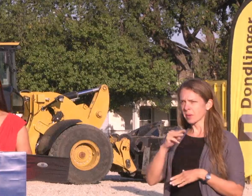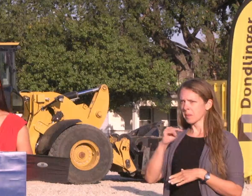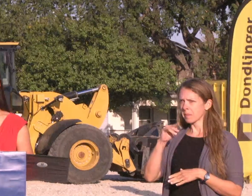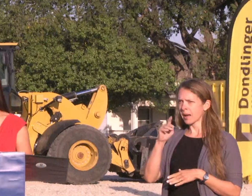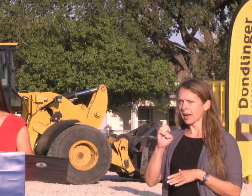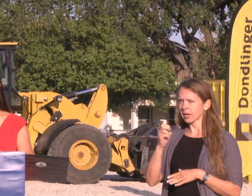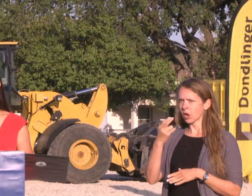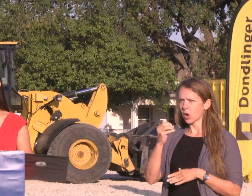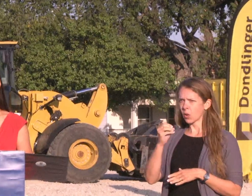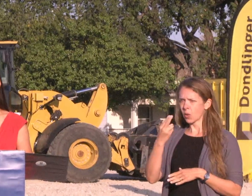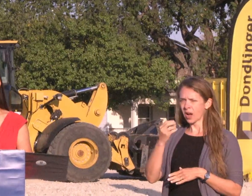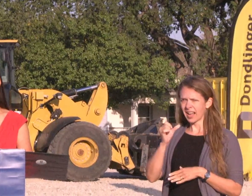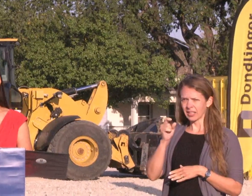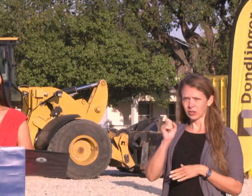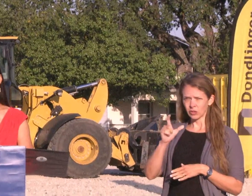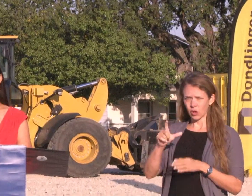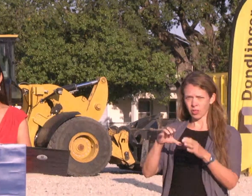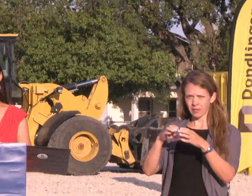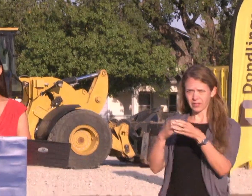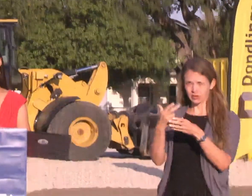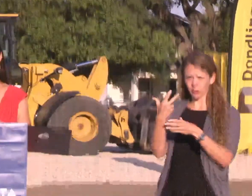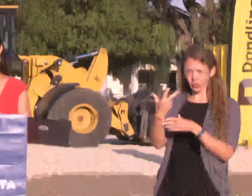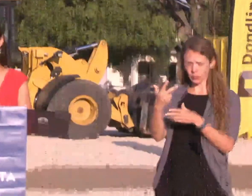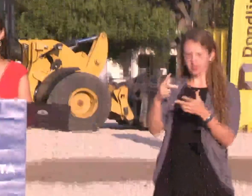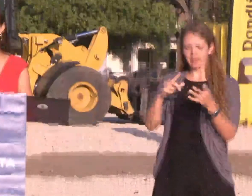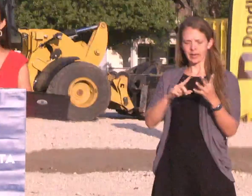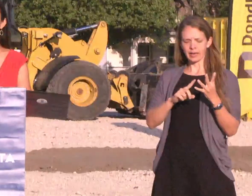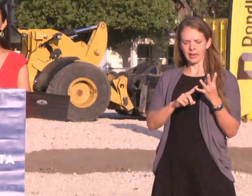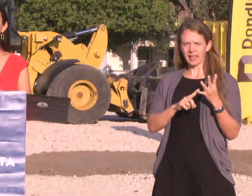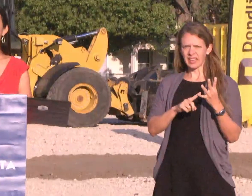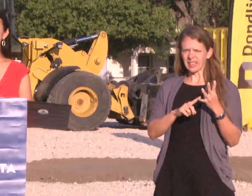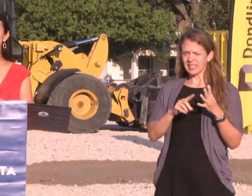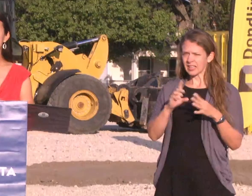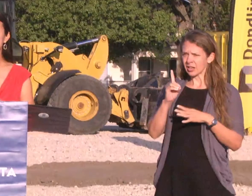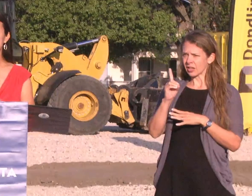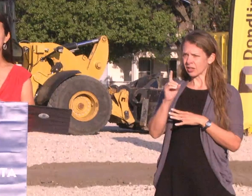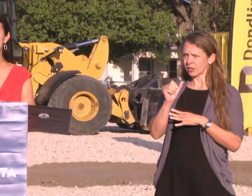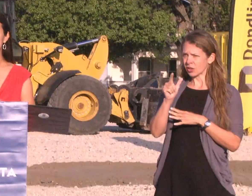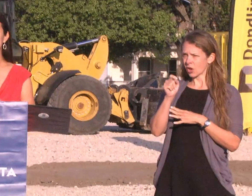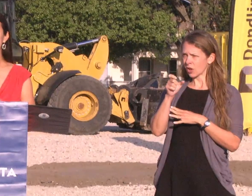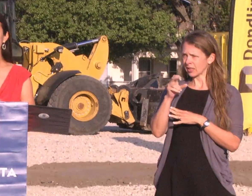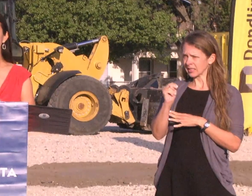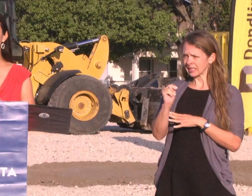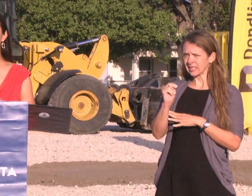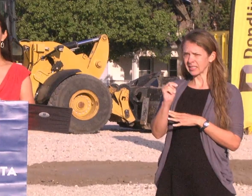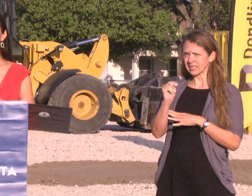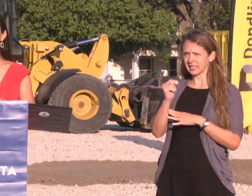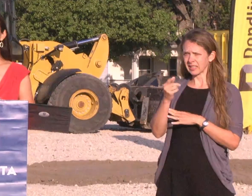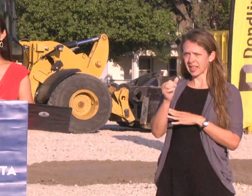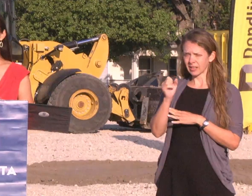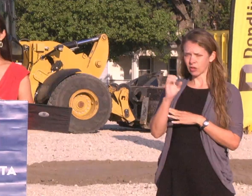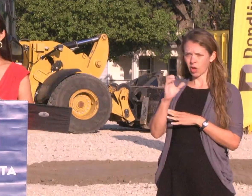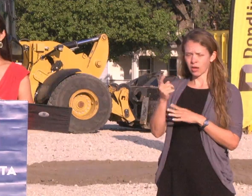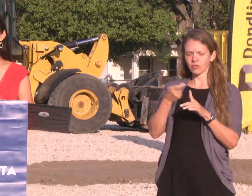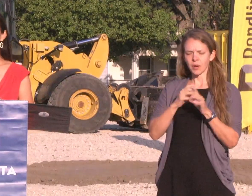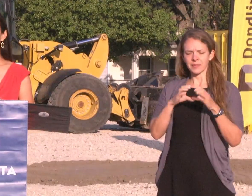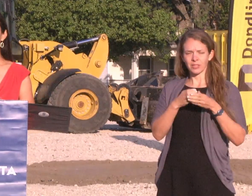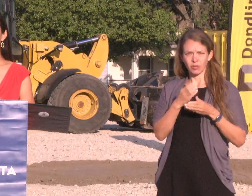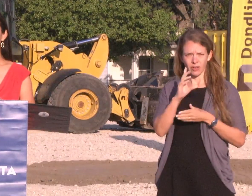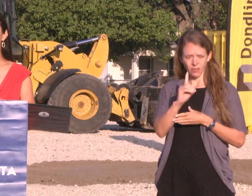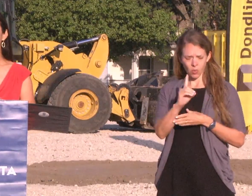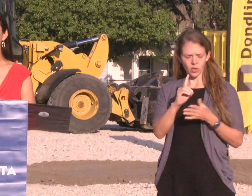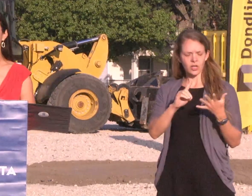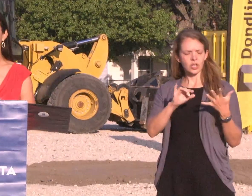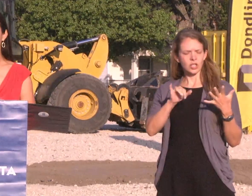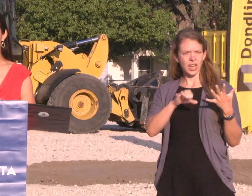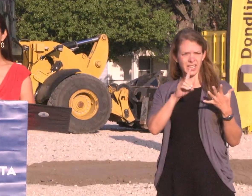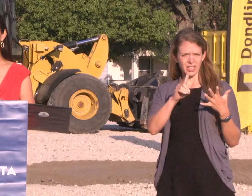of District 3 council member Dalton Glascock of District 4 council member JB Johnson of District